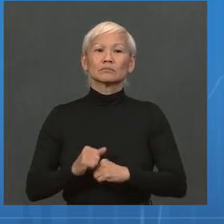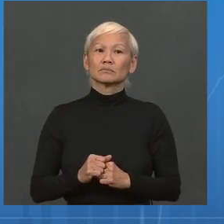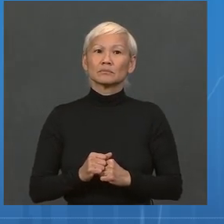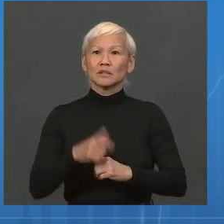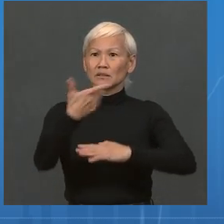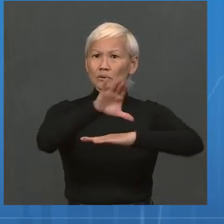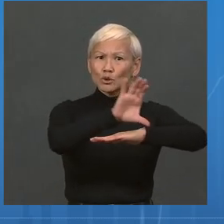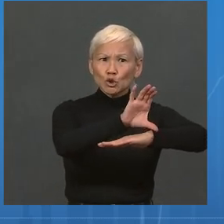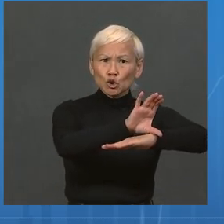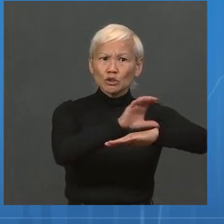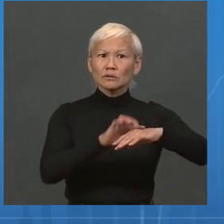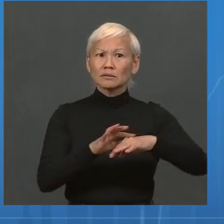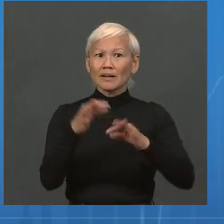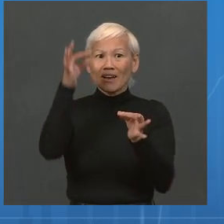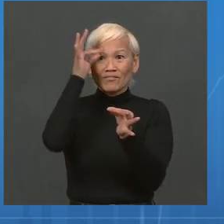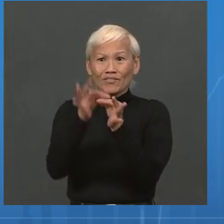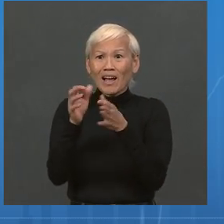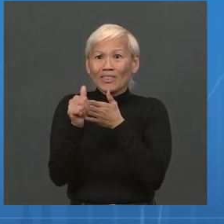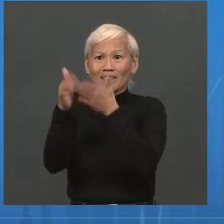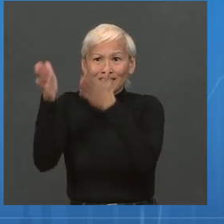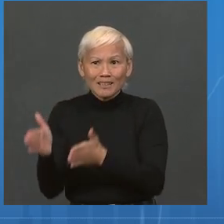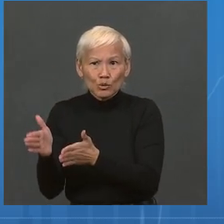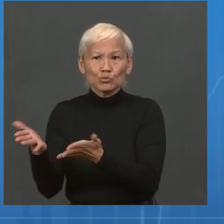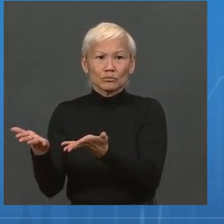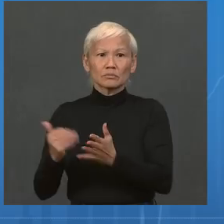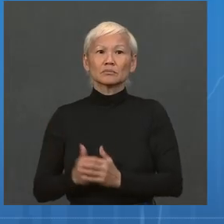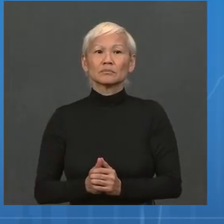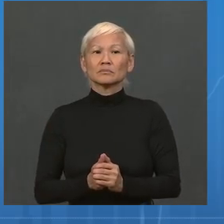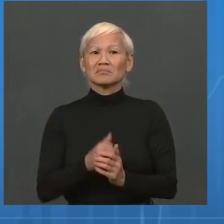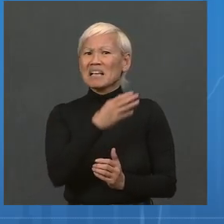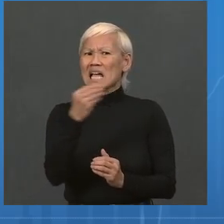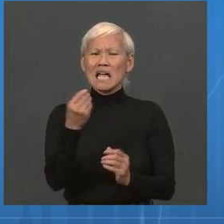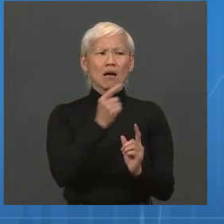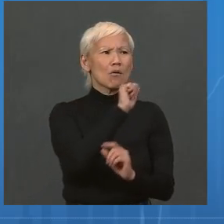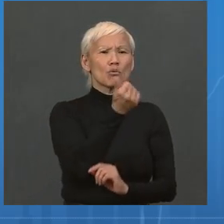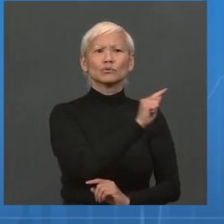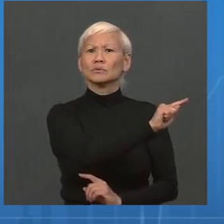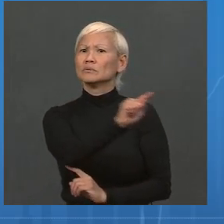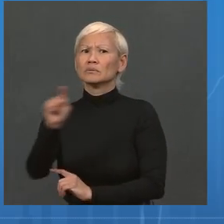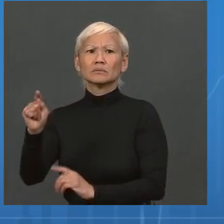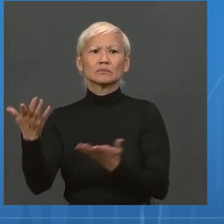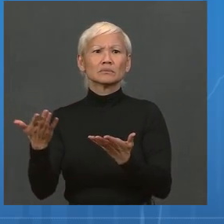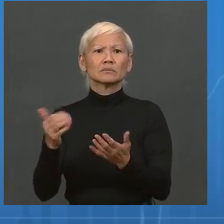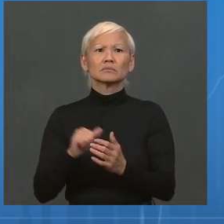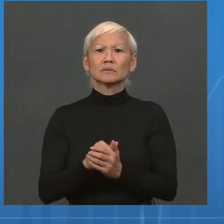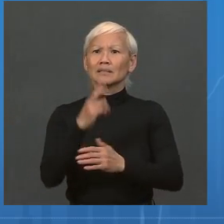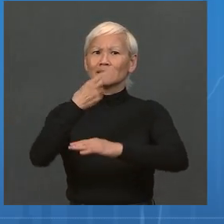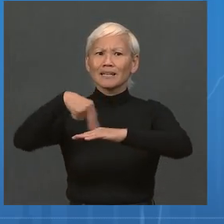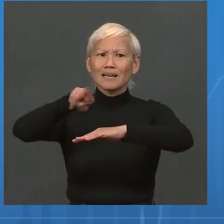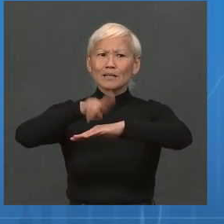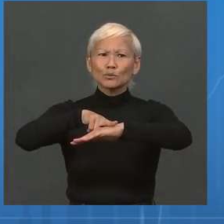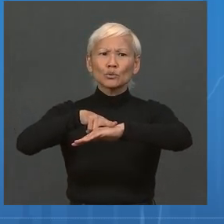And we're partnering with groups that have longstanding relationships with parents, including the National Parent Teacher Association